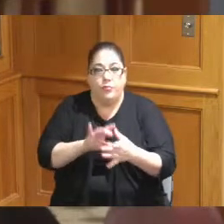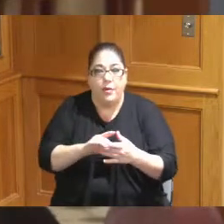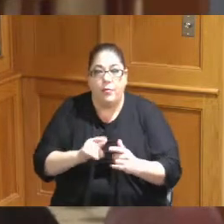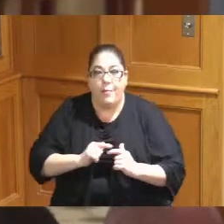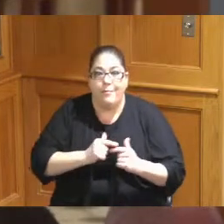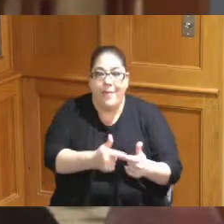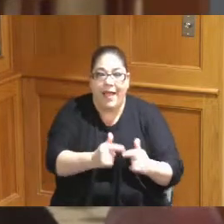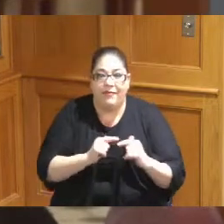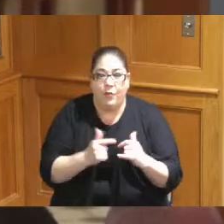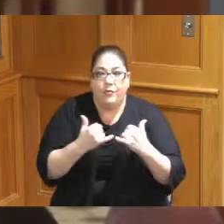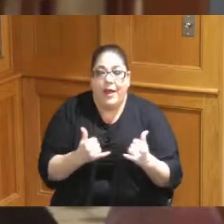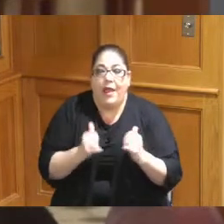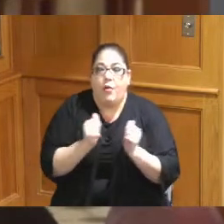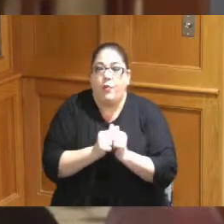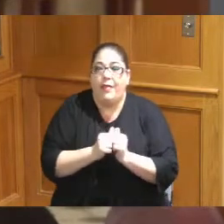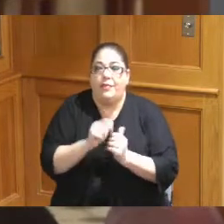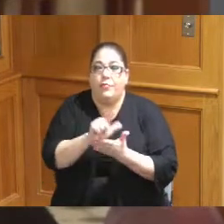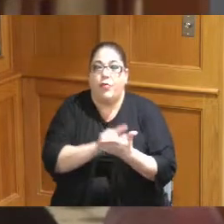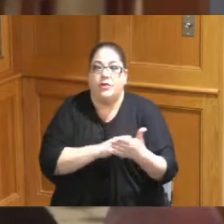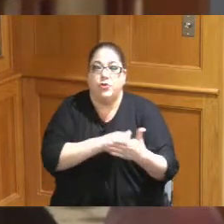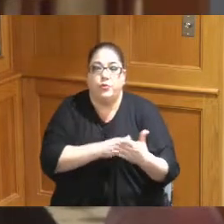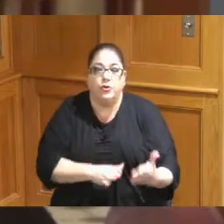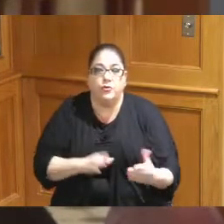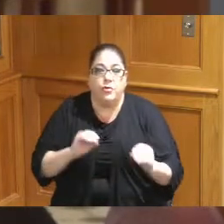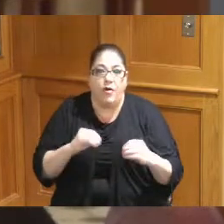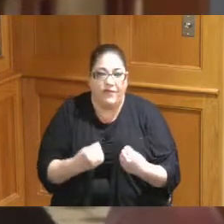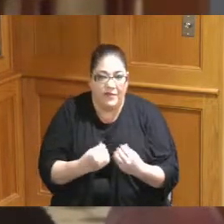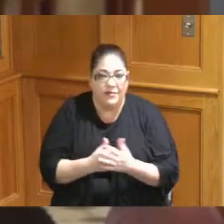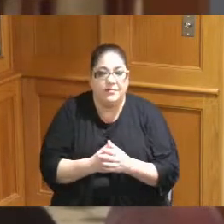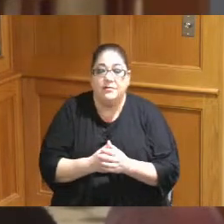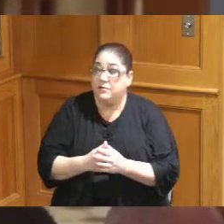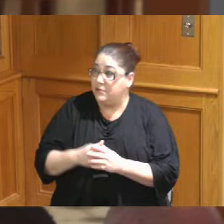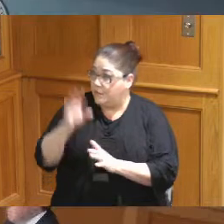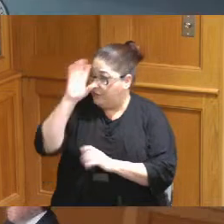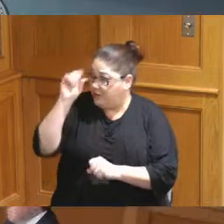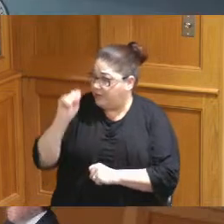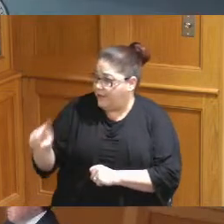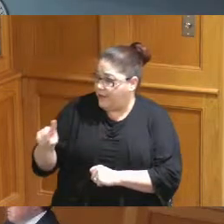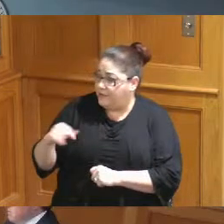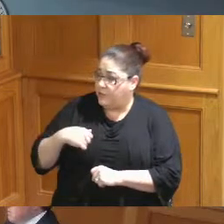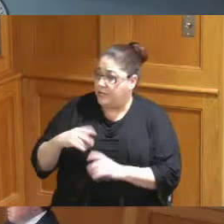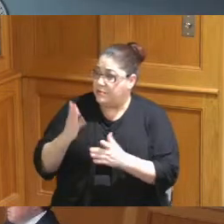finally get it reviewed okay and then would that give us some visibility me personally I